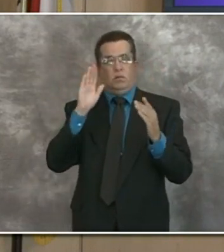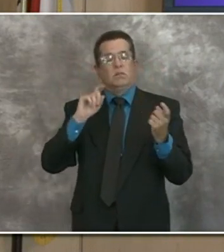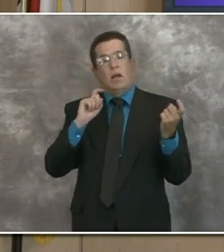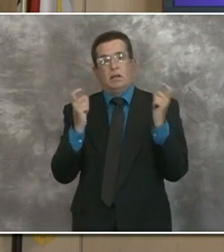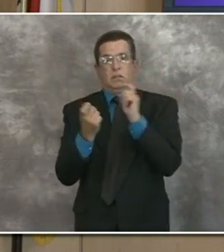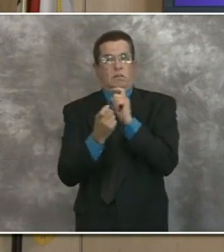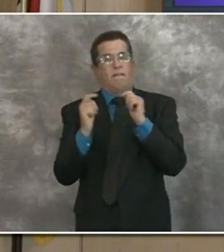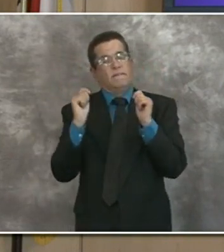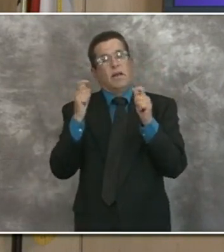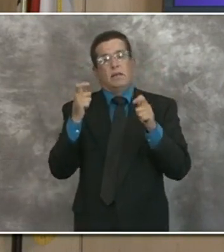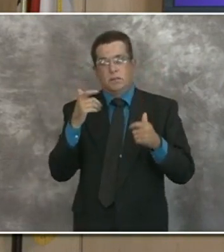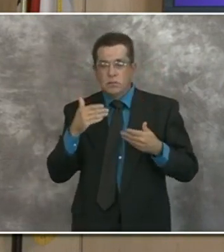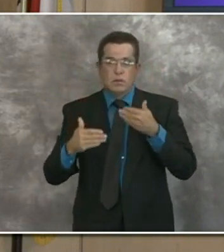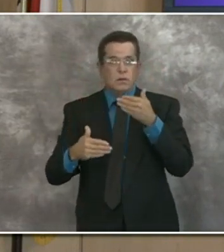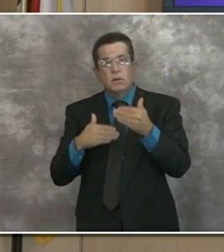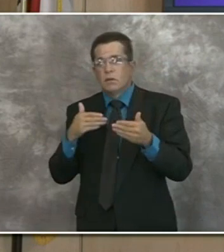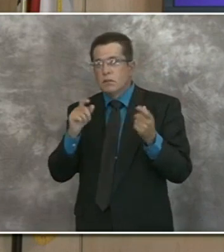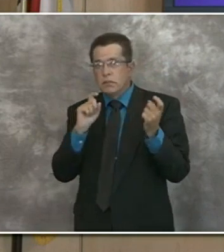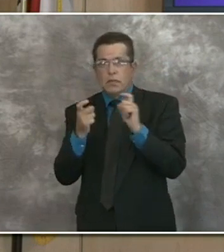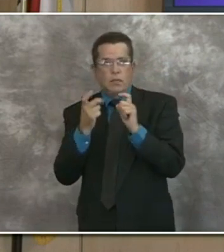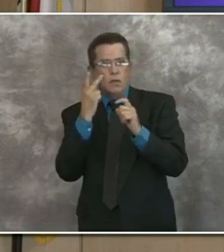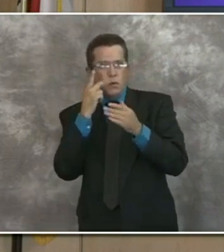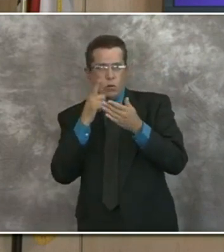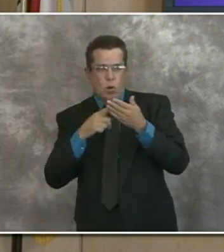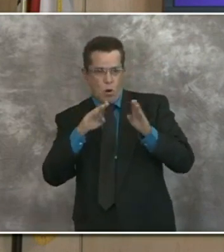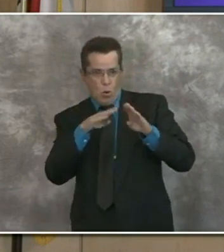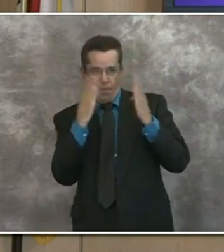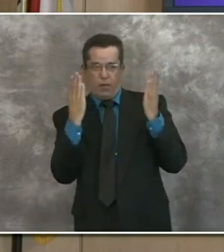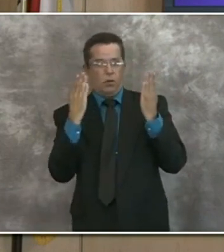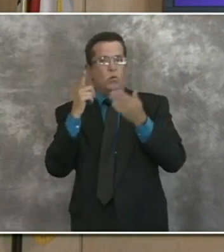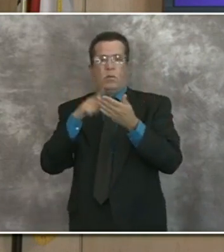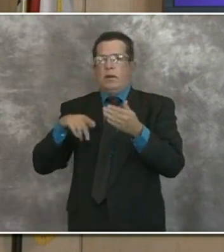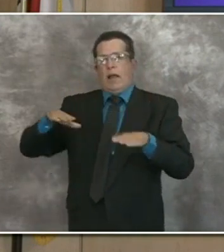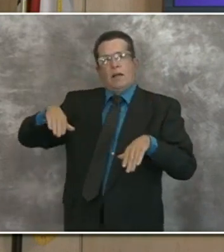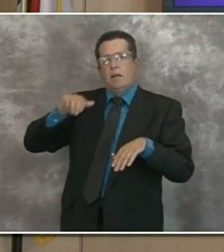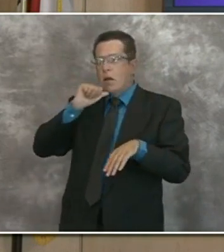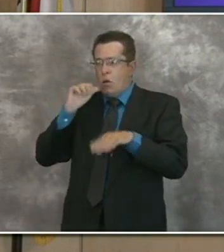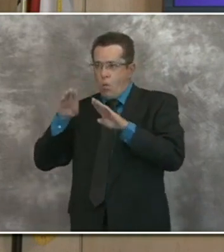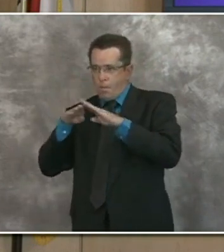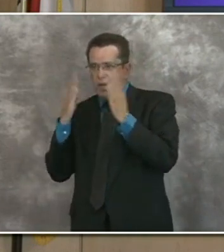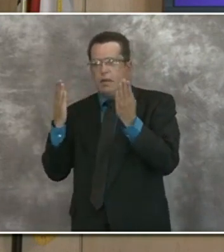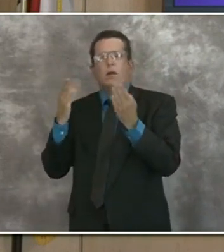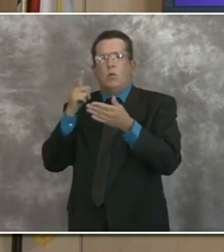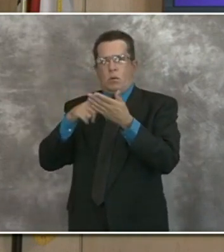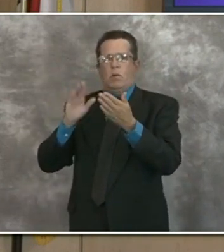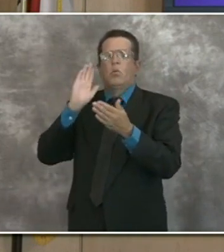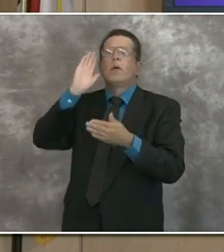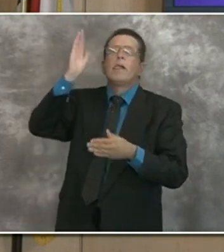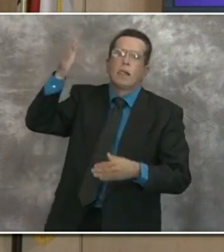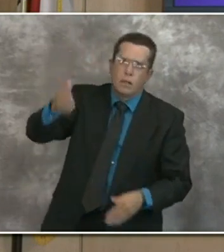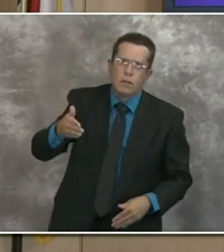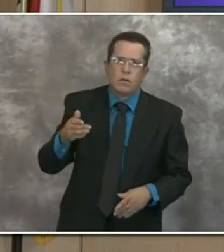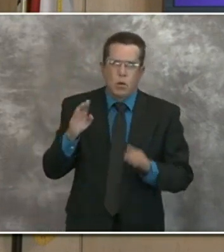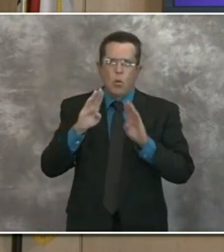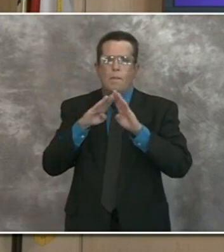CAMP PROGRAM. AS WE MOVE FURTHER INTO THE REOPENING. THE CHANGES ARE GOING TO COME